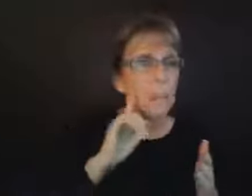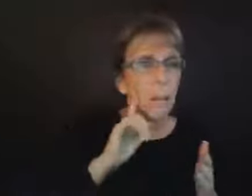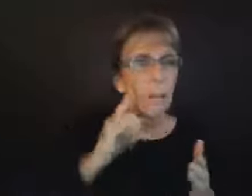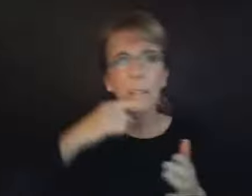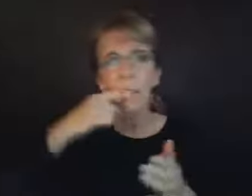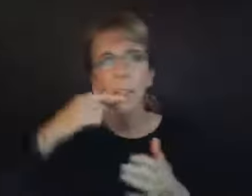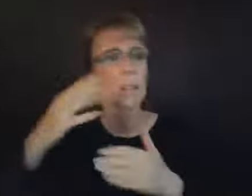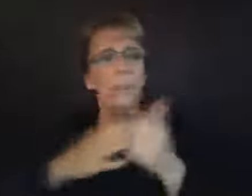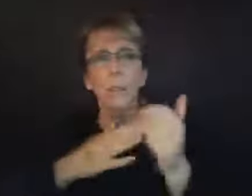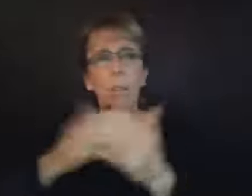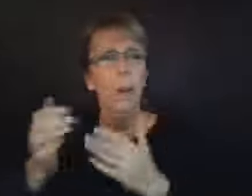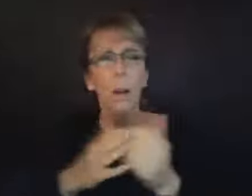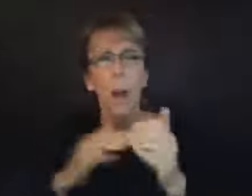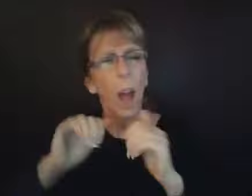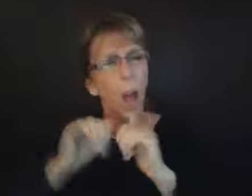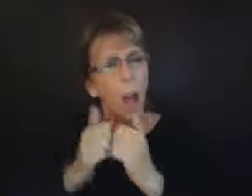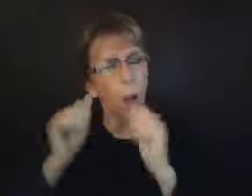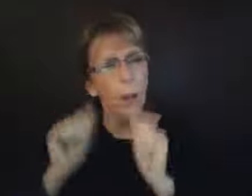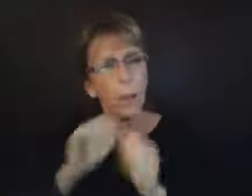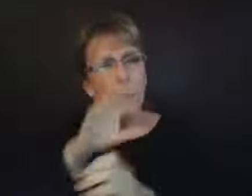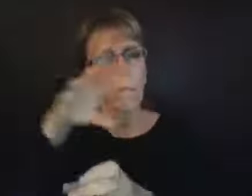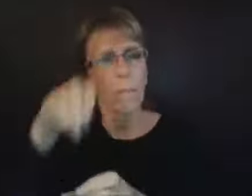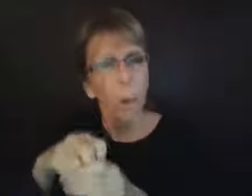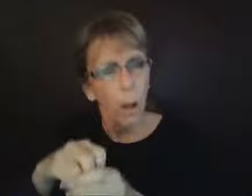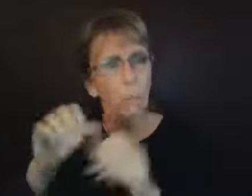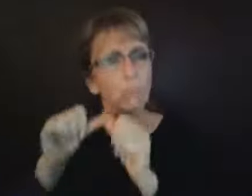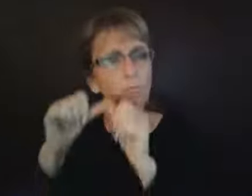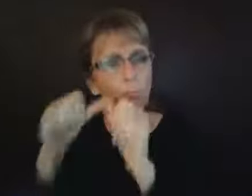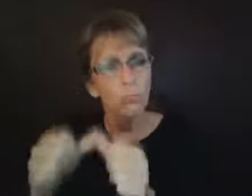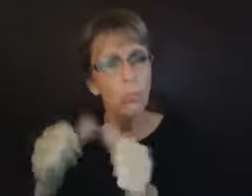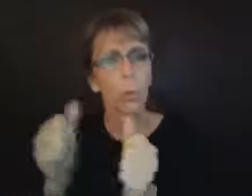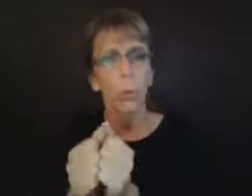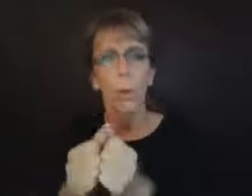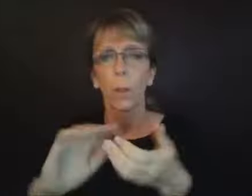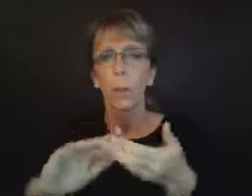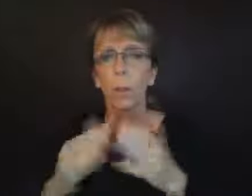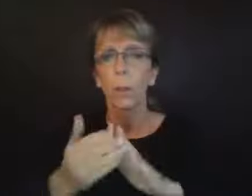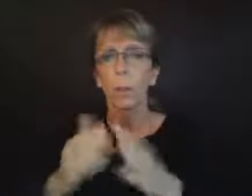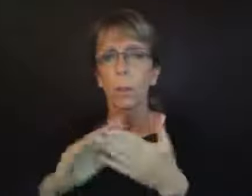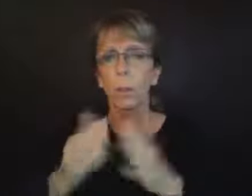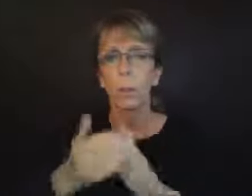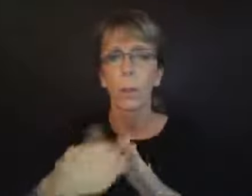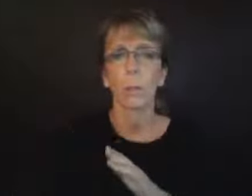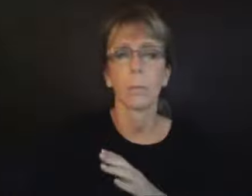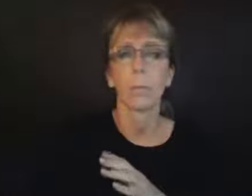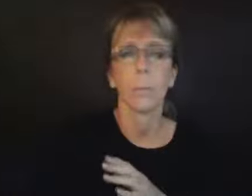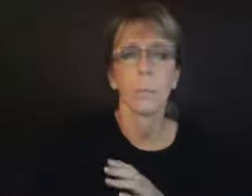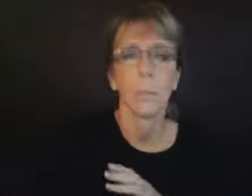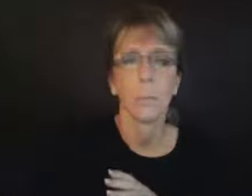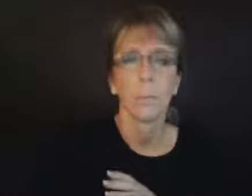whether it was the Deaf community or hearing community.